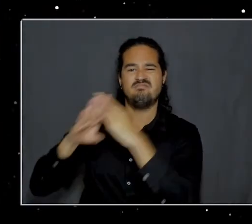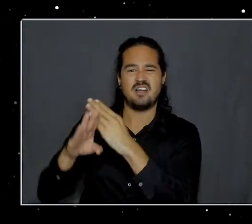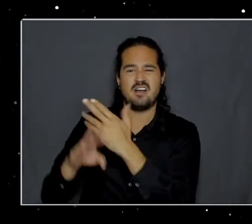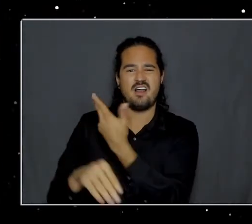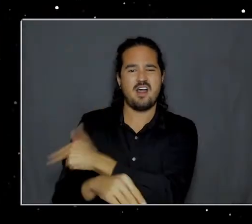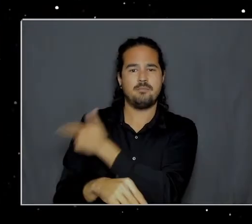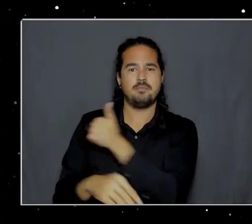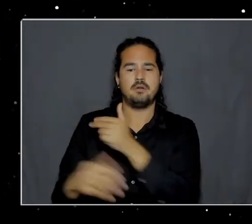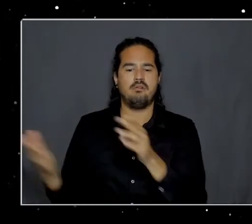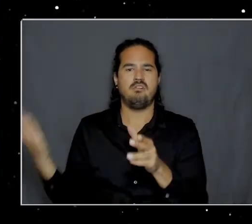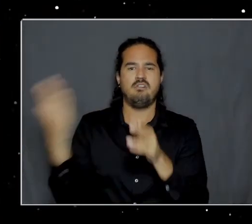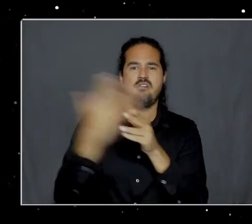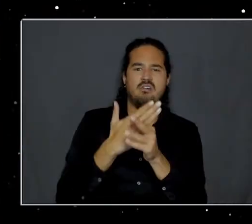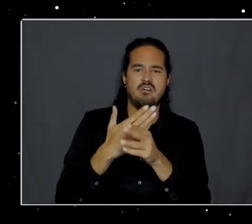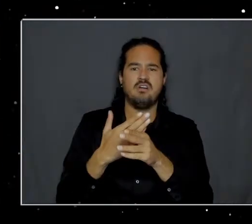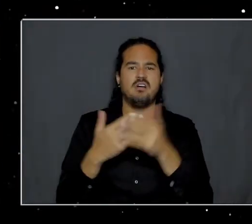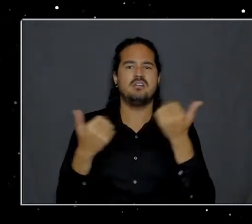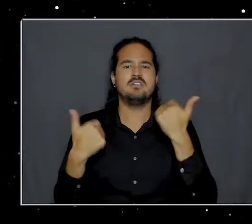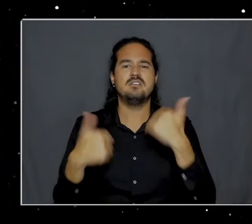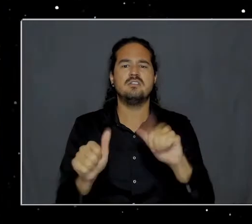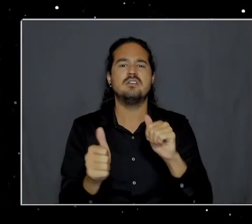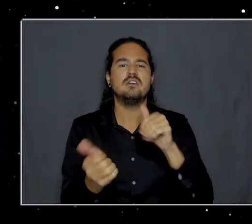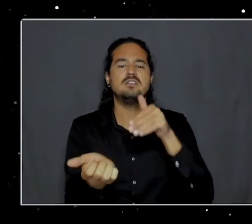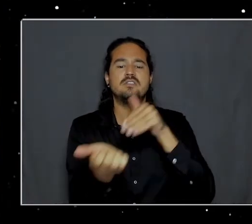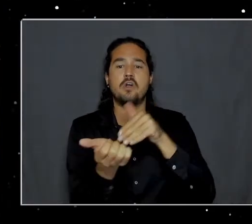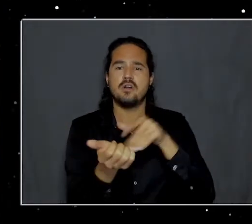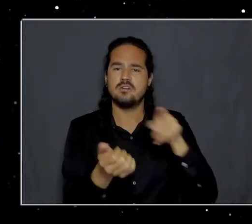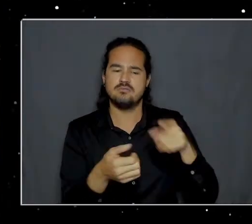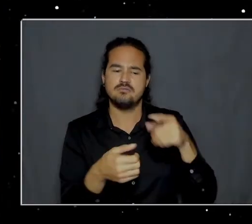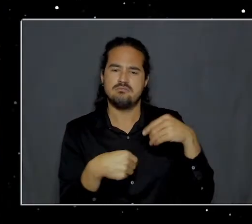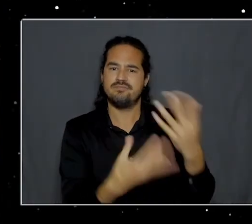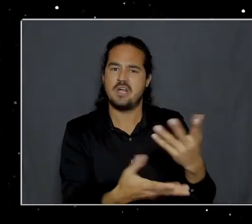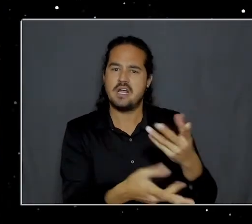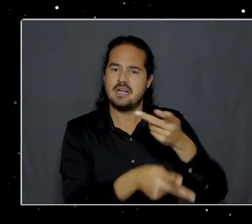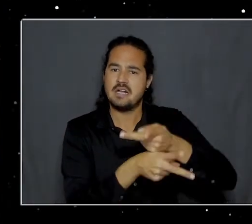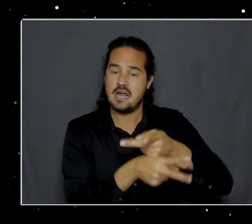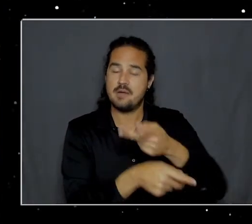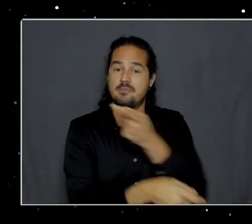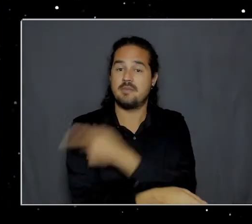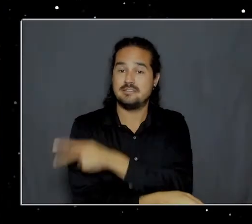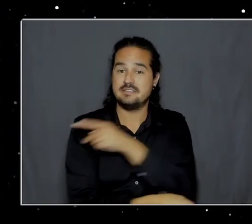PRACTITIONER'S ABILITY TO PROVIDE CARE TO A PATIENT EXPERIENCING PREGNANCY